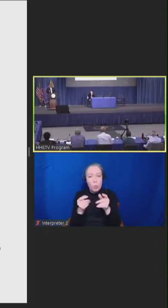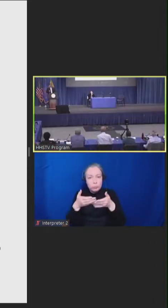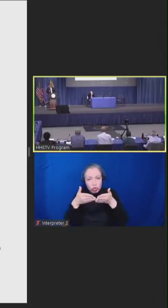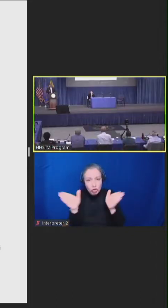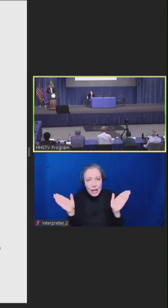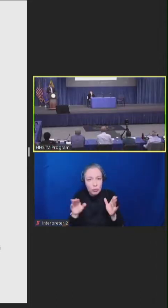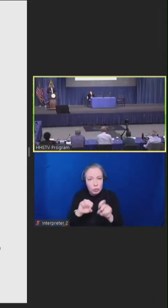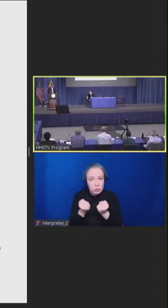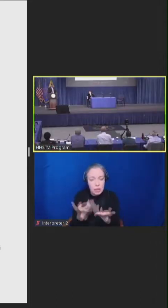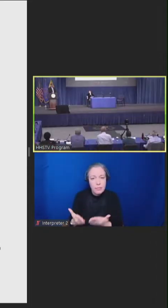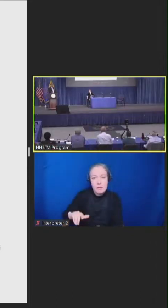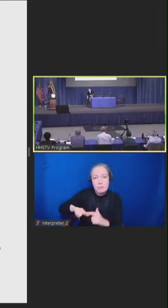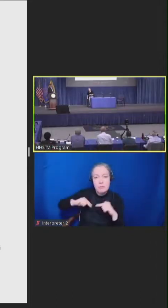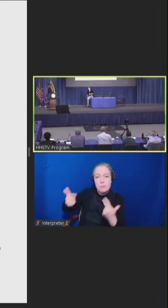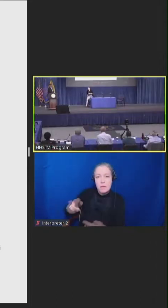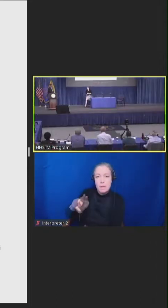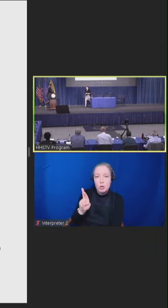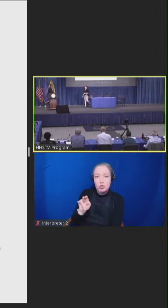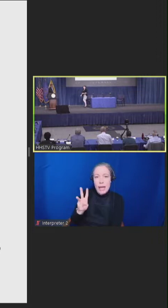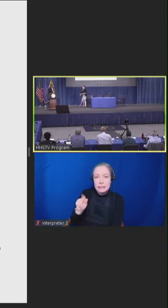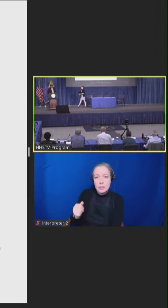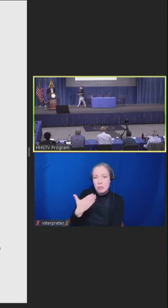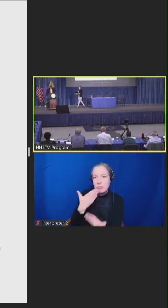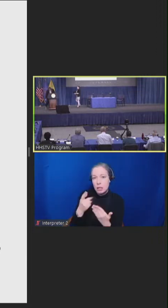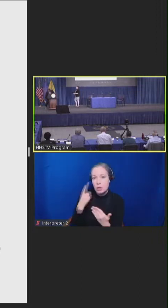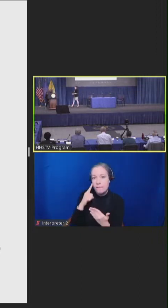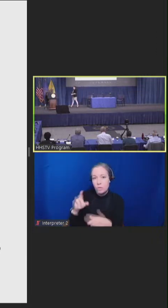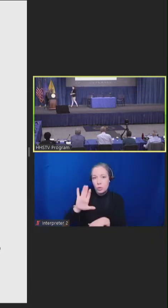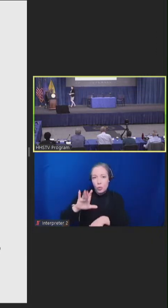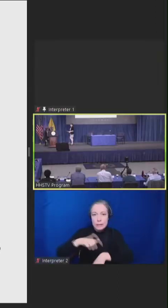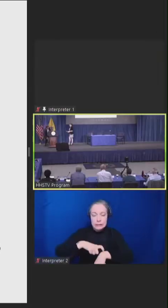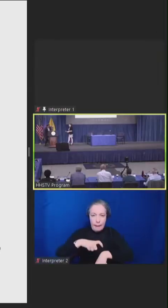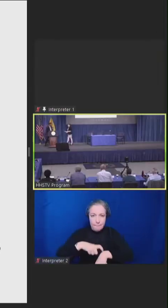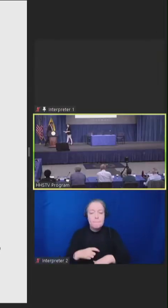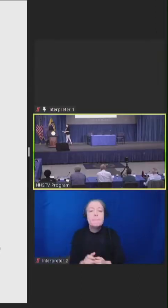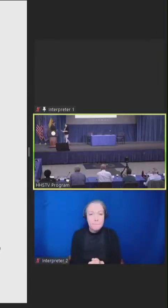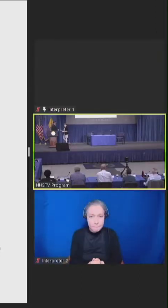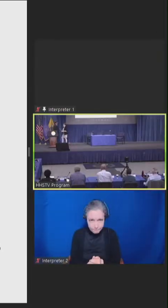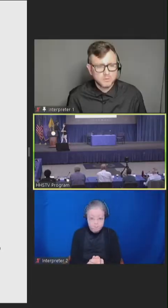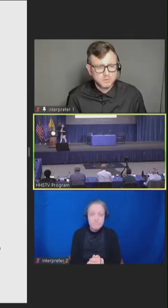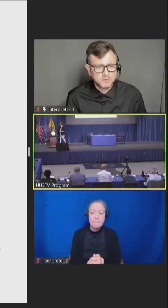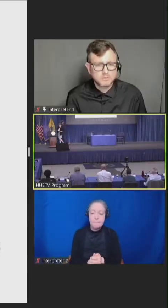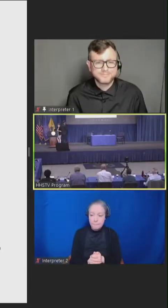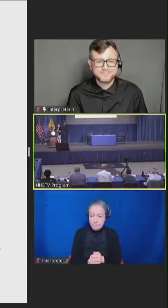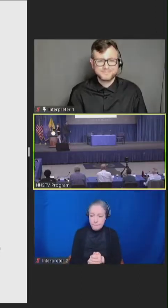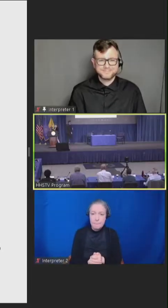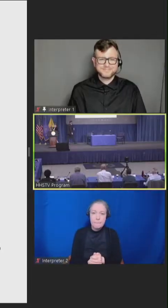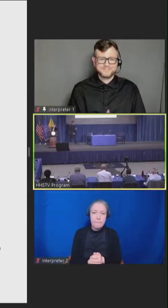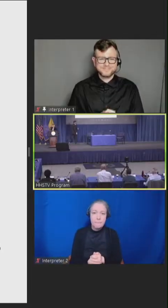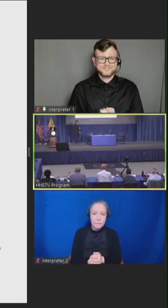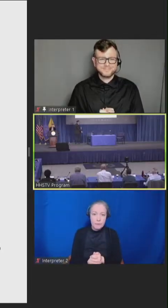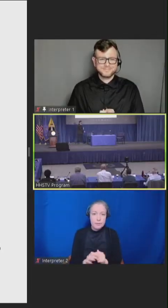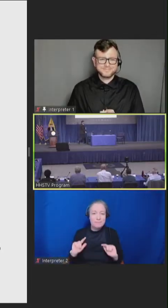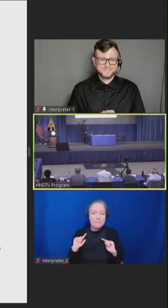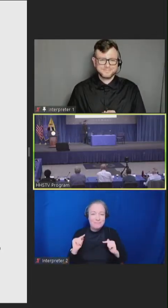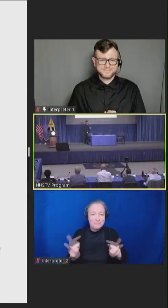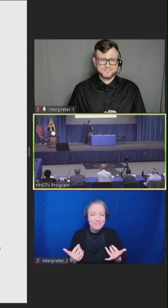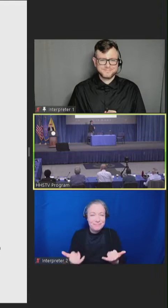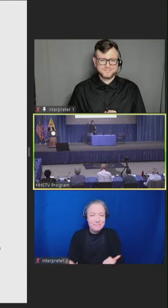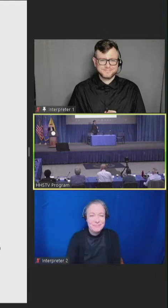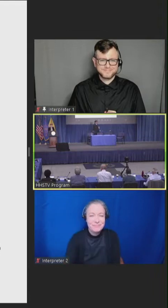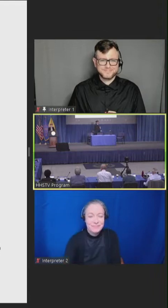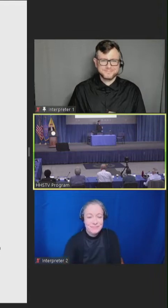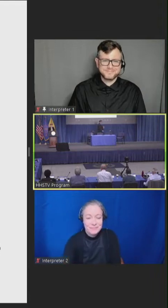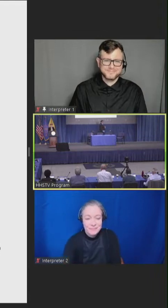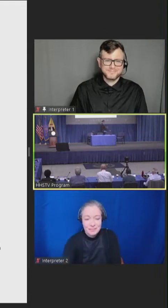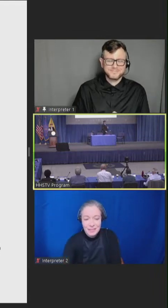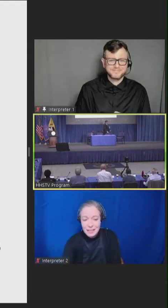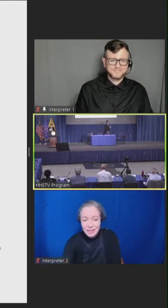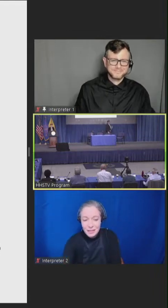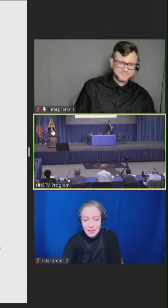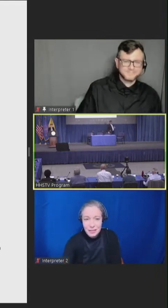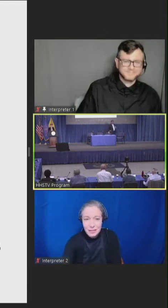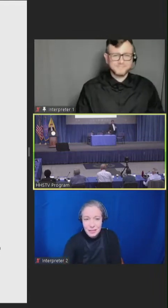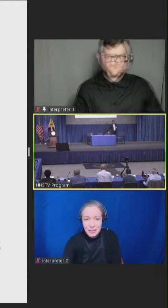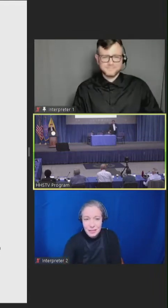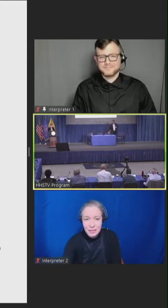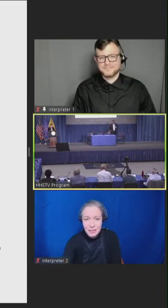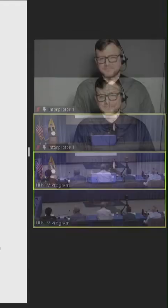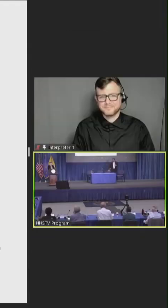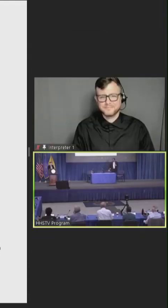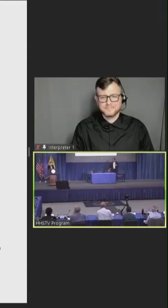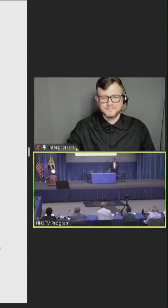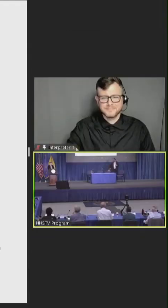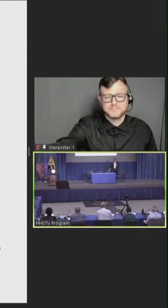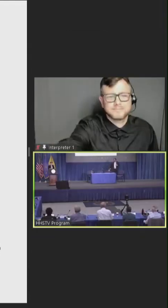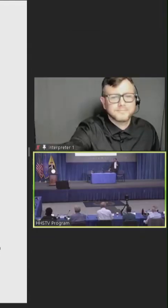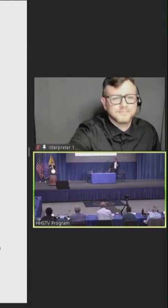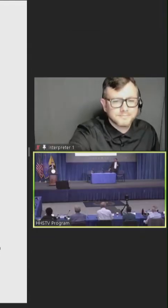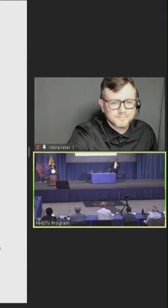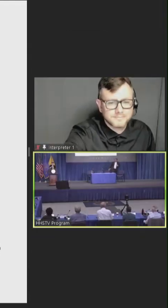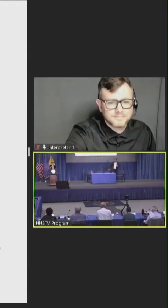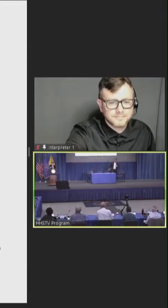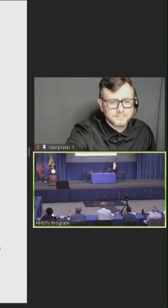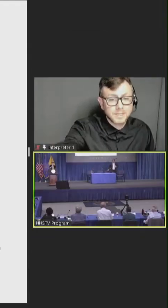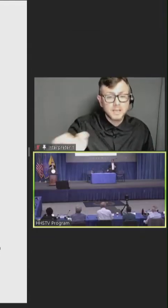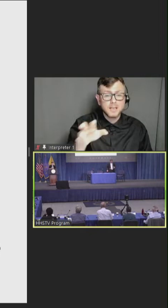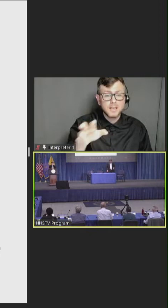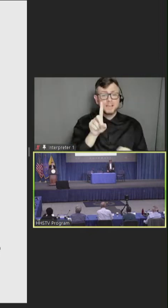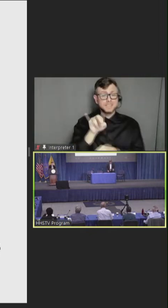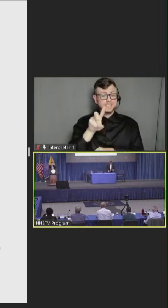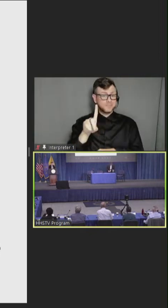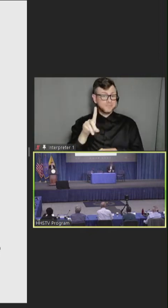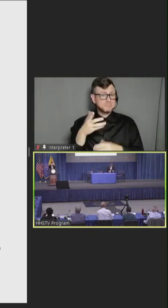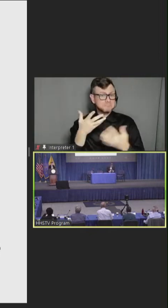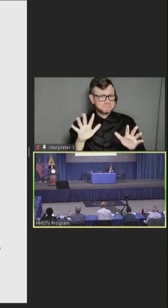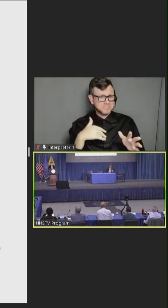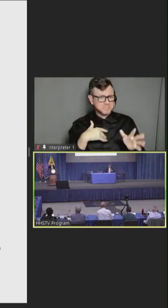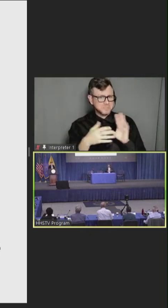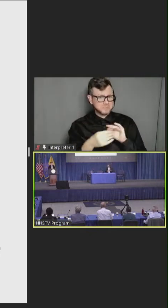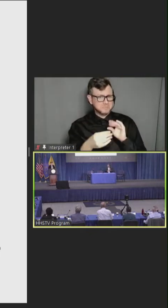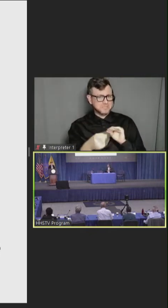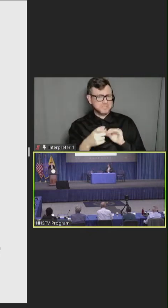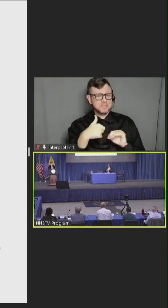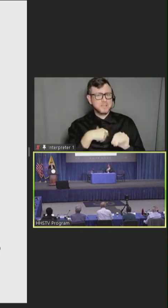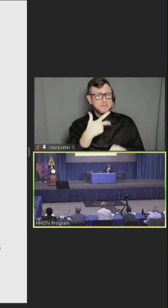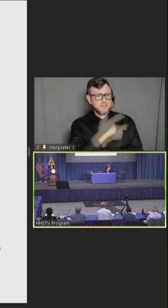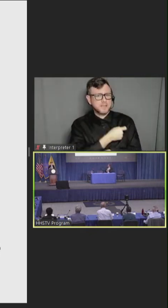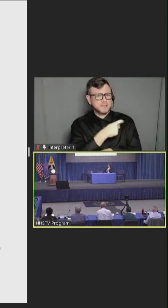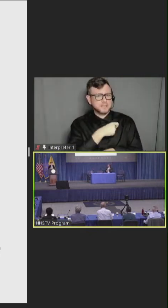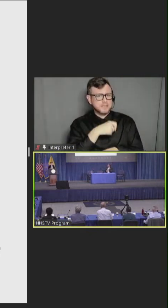Miranda Baxa: Thank you. As David mentioned, the Vaccine Ecosystem Initiative explores the